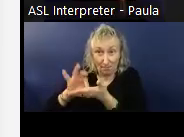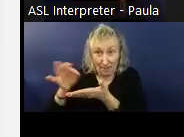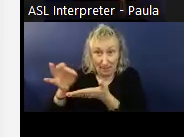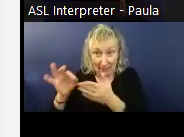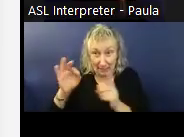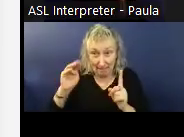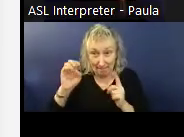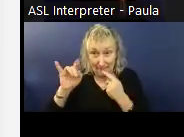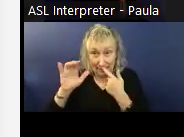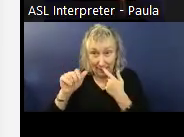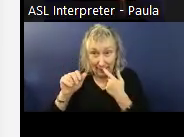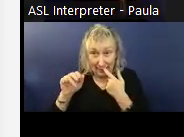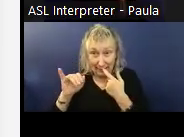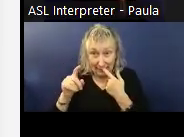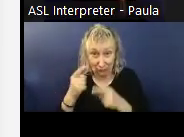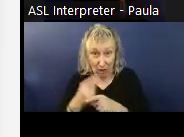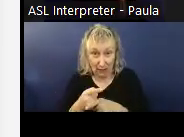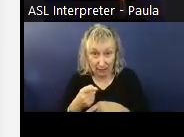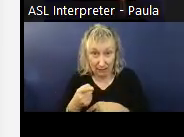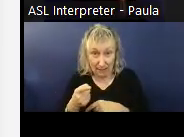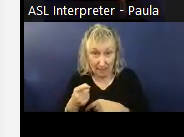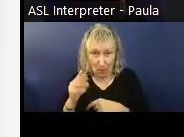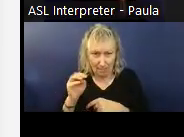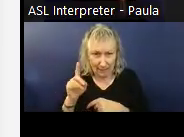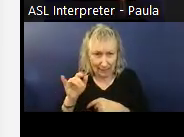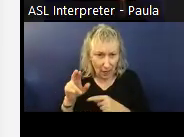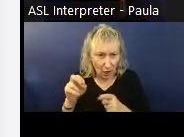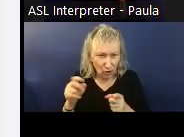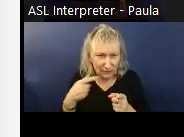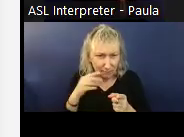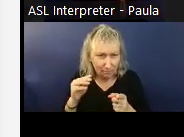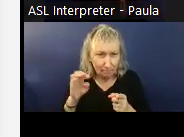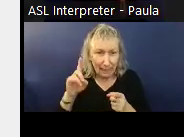I don't know how you unless you wanted to add something in here that says that not